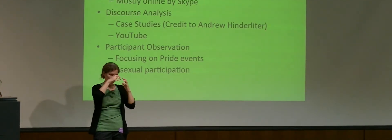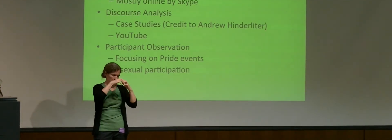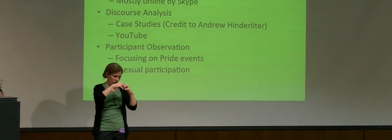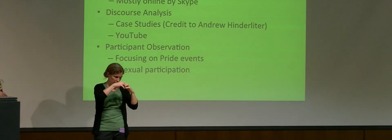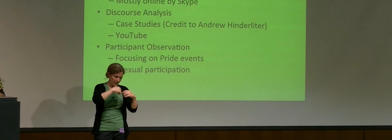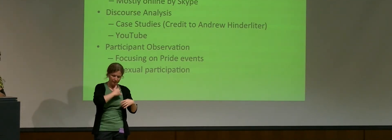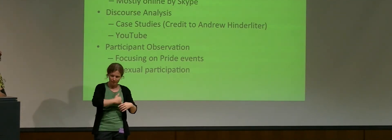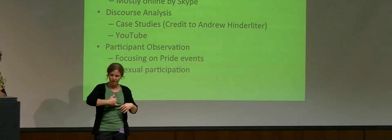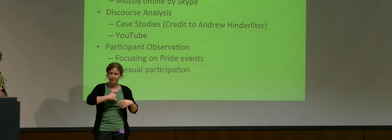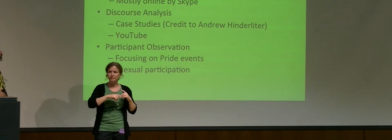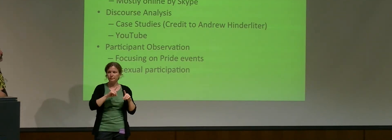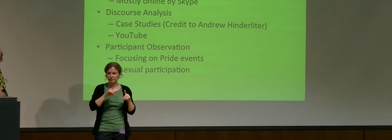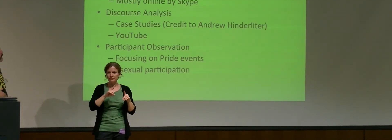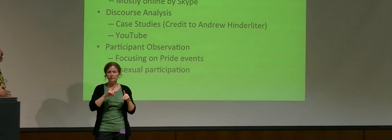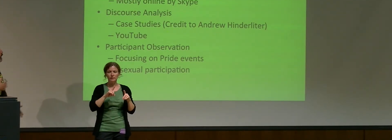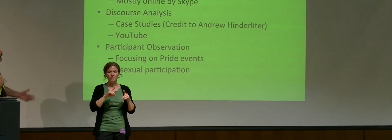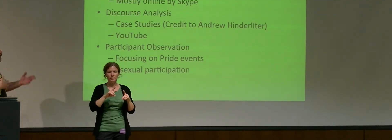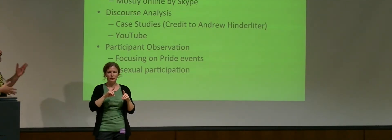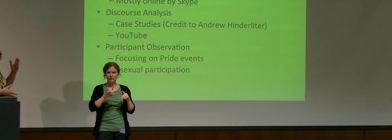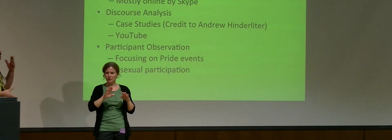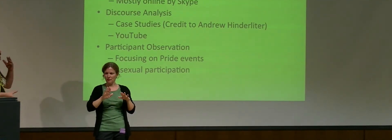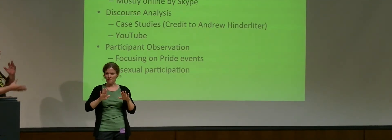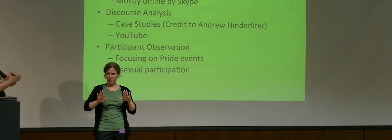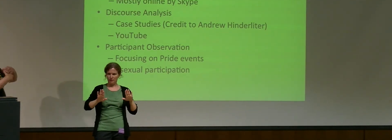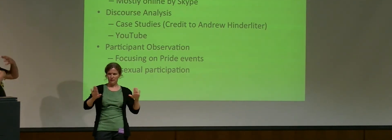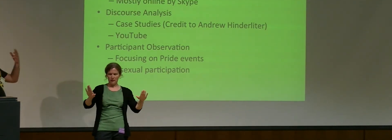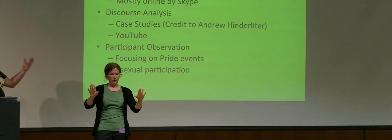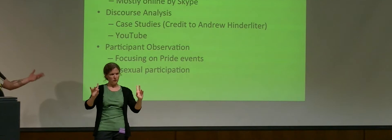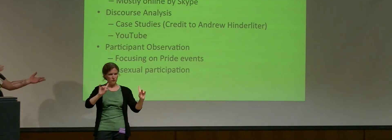my brain’s getting too tired today